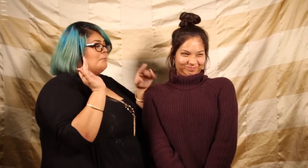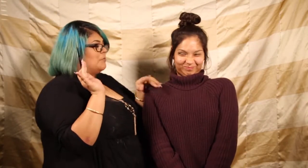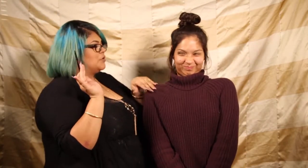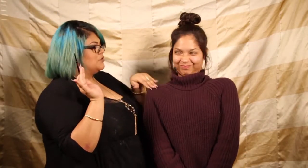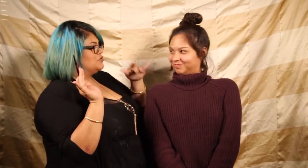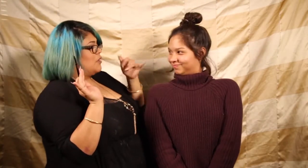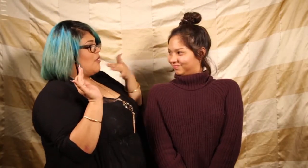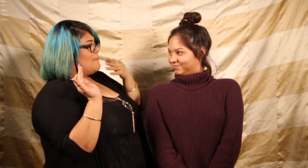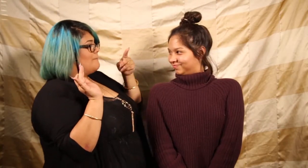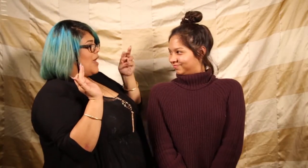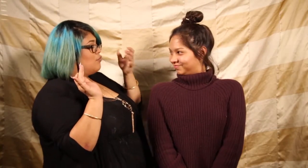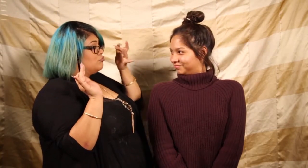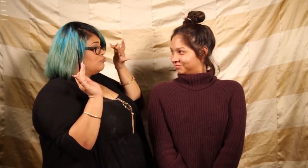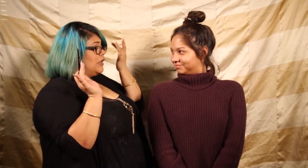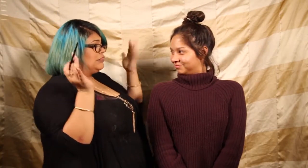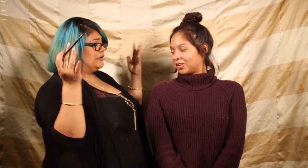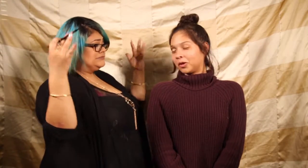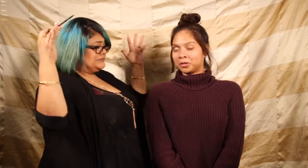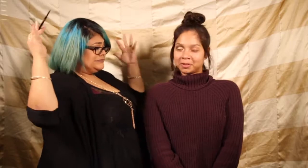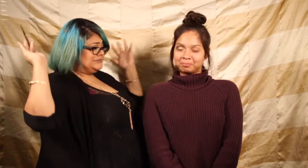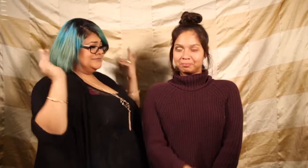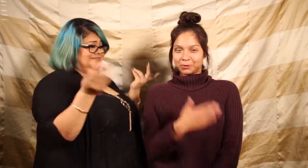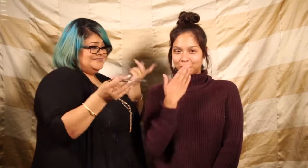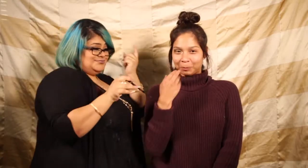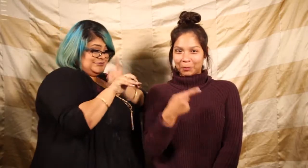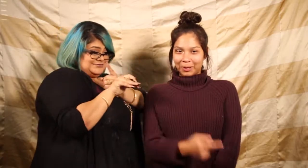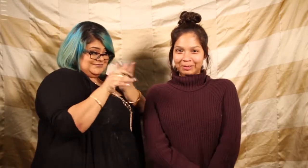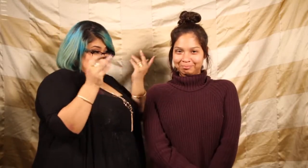just add color powder..thats it! good point..